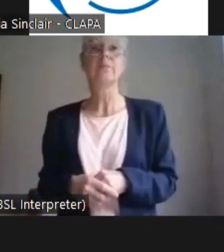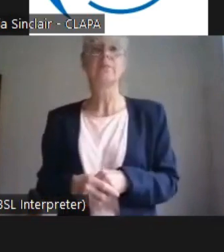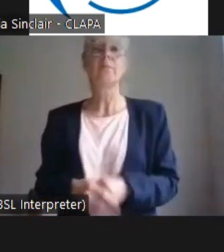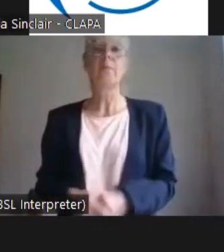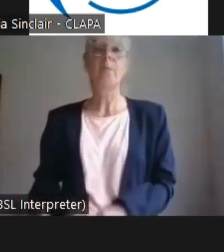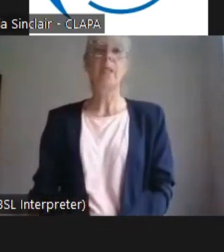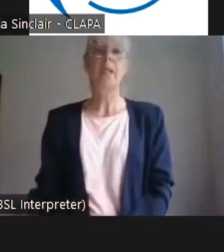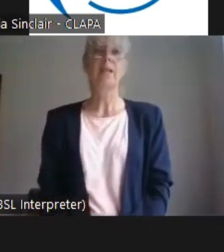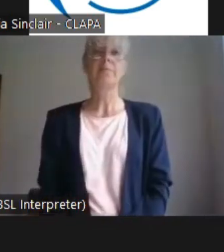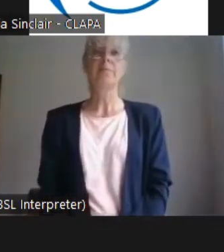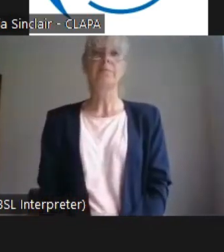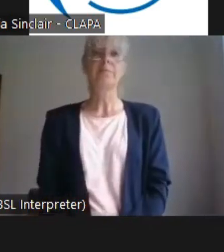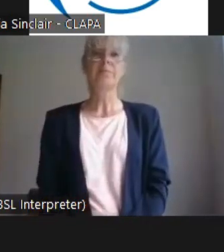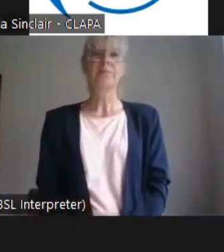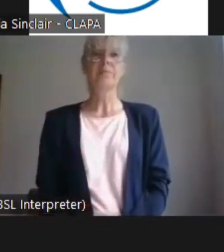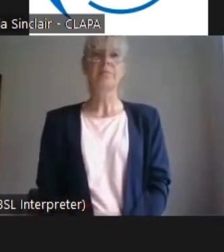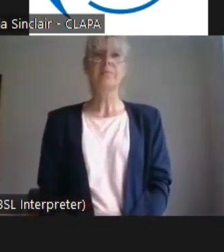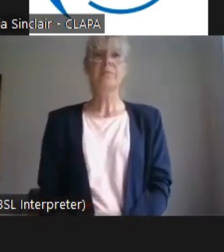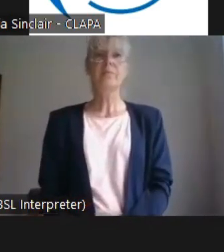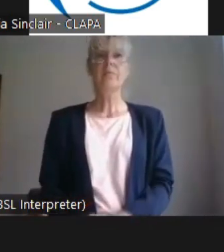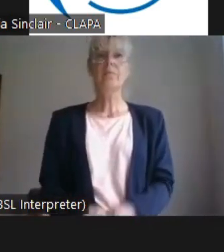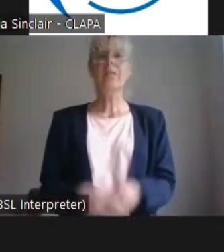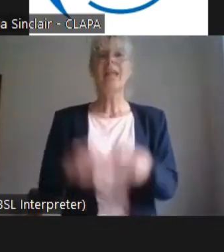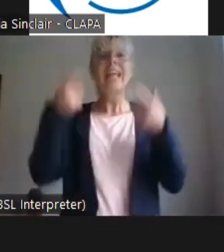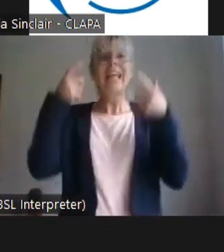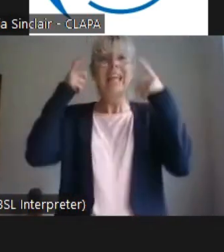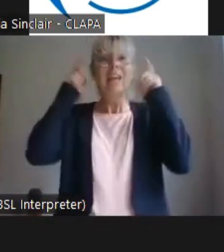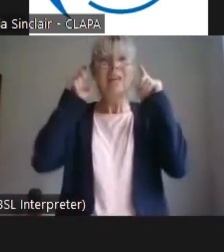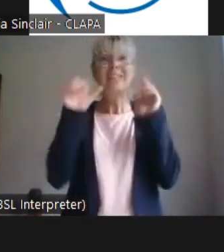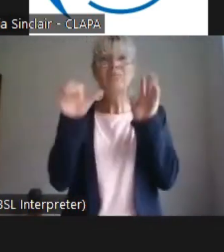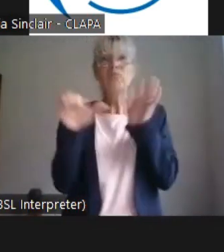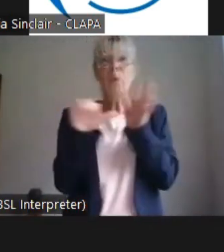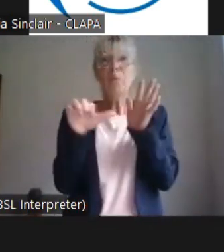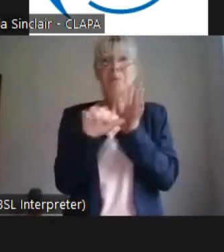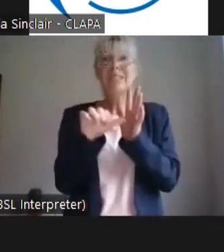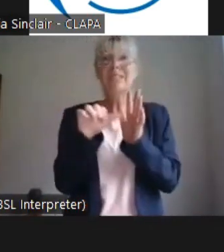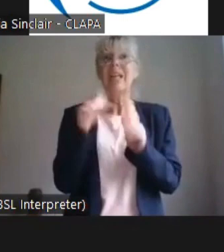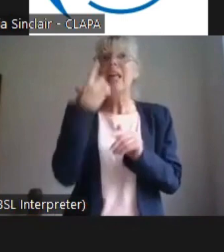it can also troubleshoot hearing aids and things sometimes so if you know you've got lots of